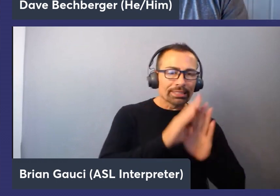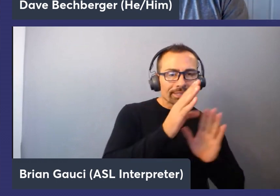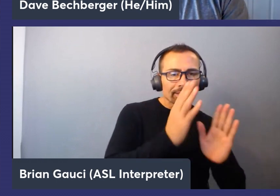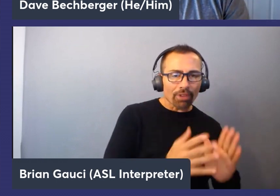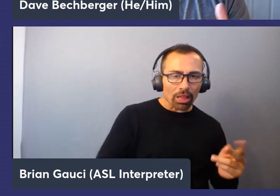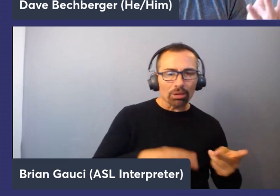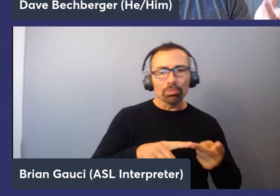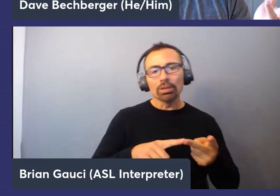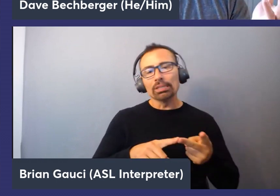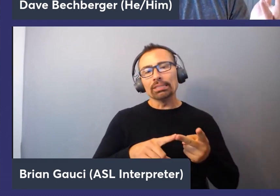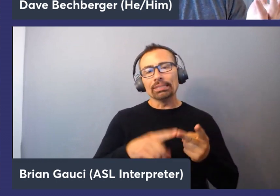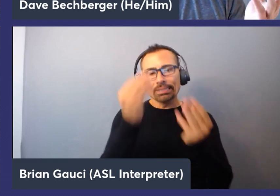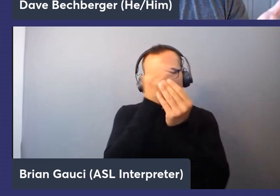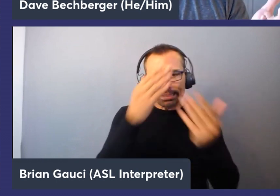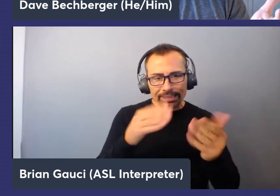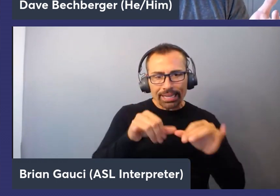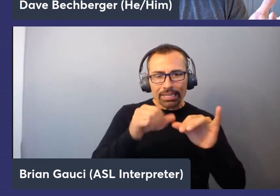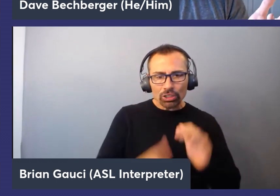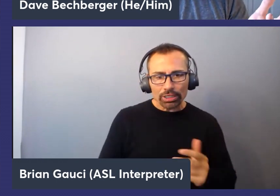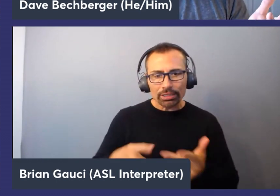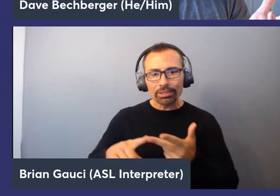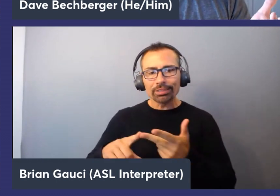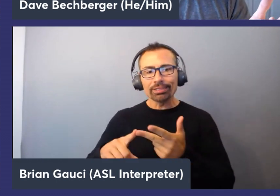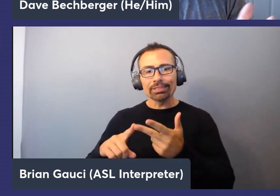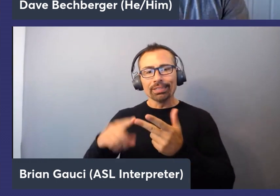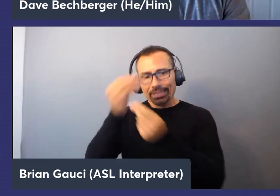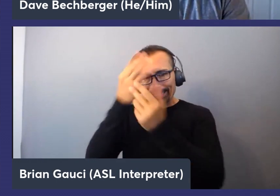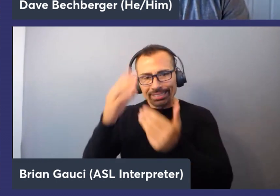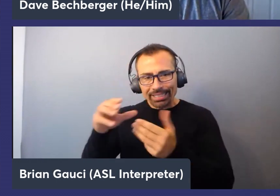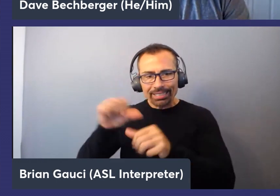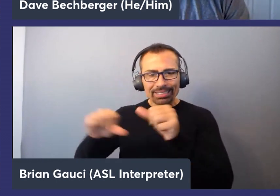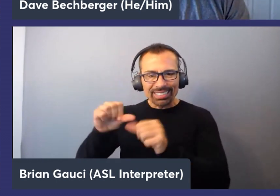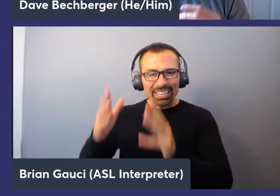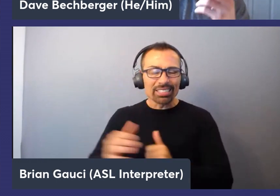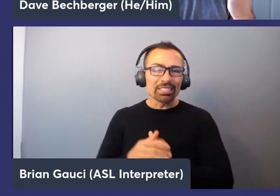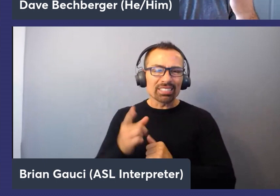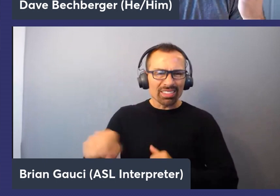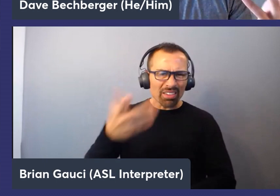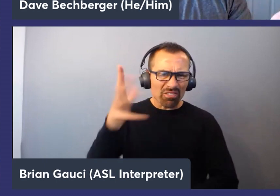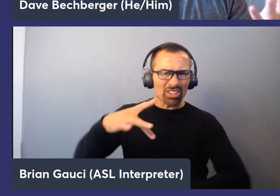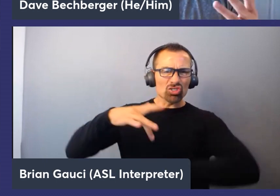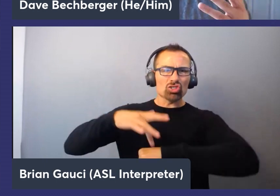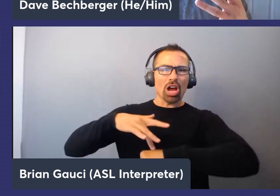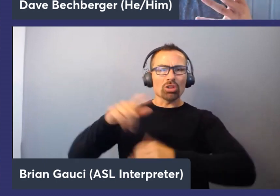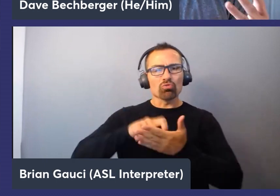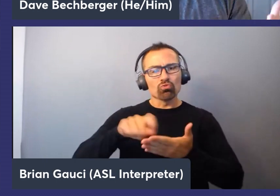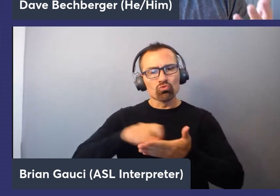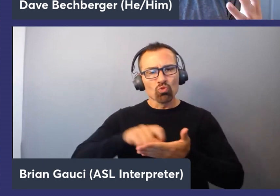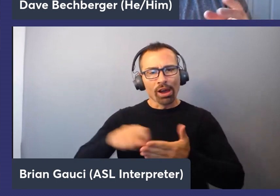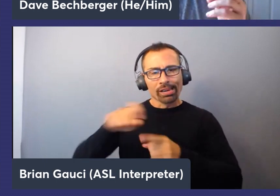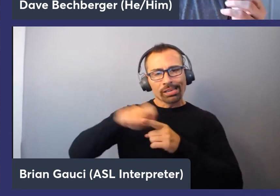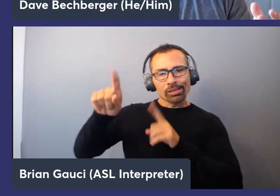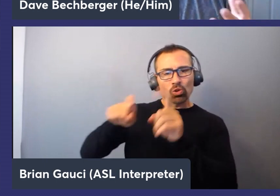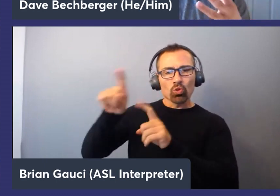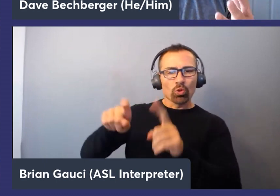have some familiarity with writing sequel queries. And as we'll see when we go through the demo, openCypher is not exactly the same,